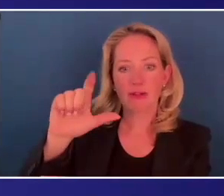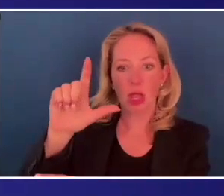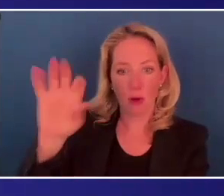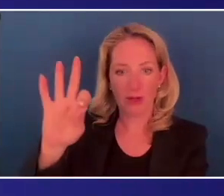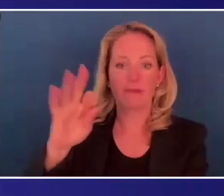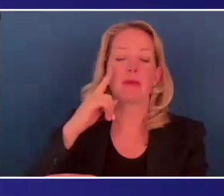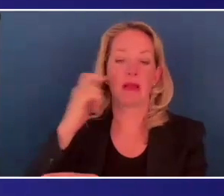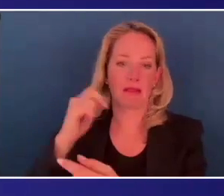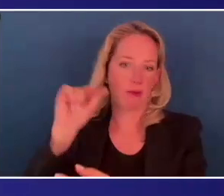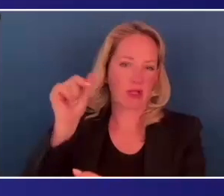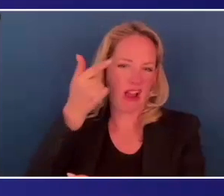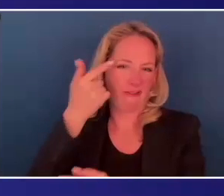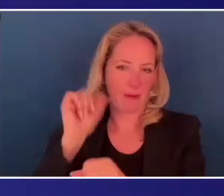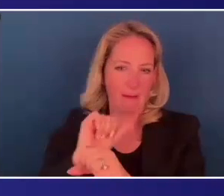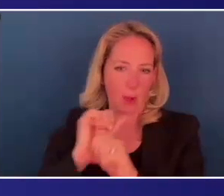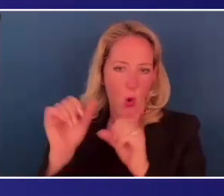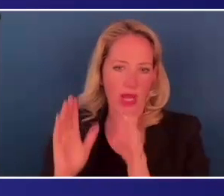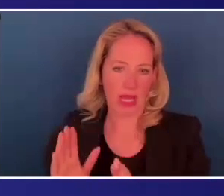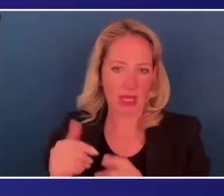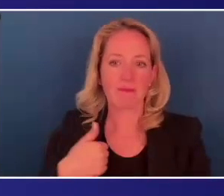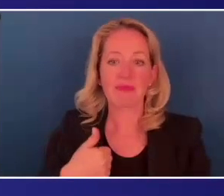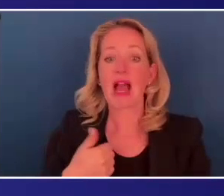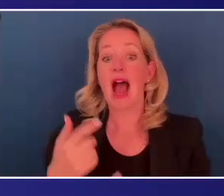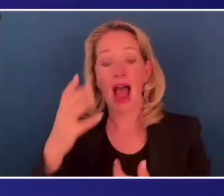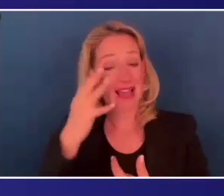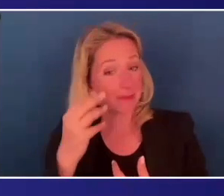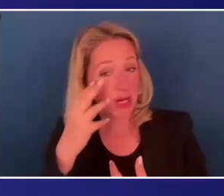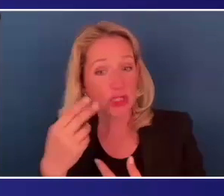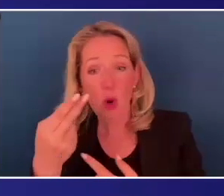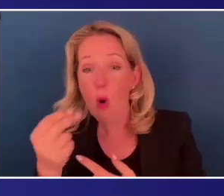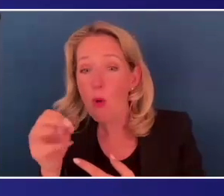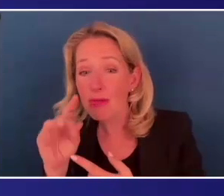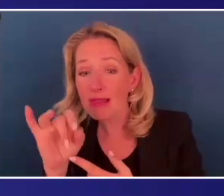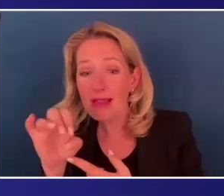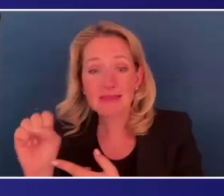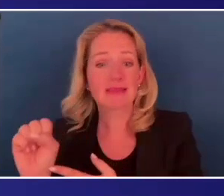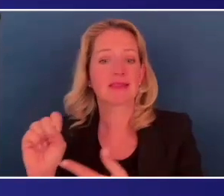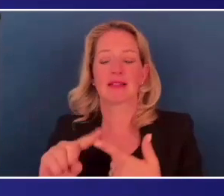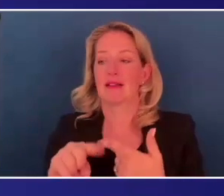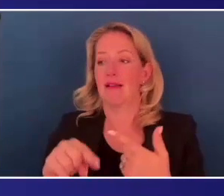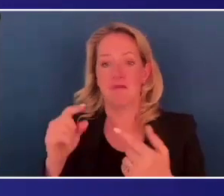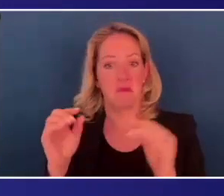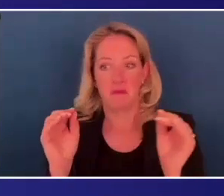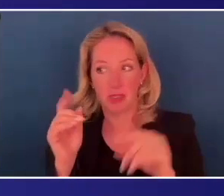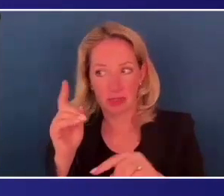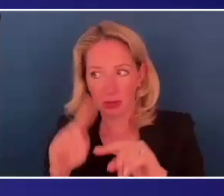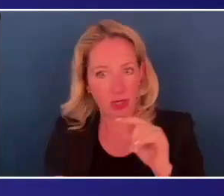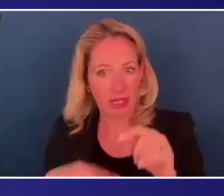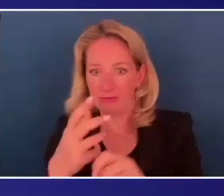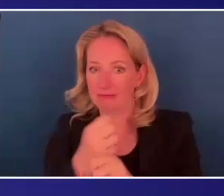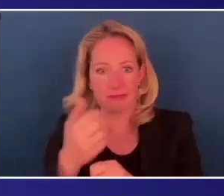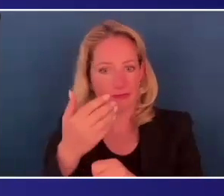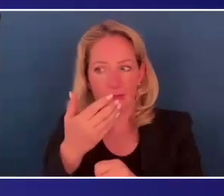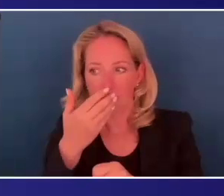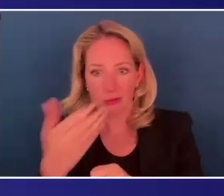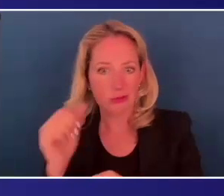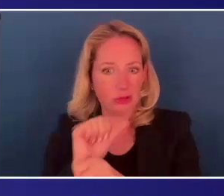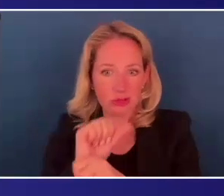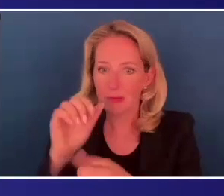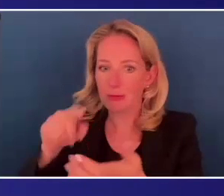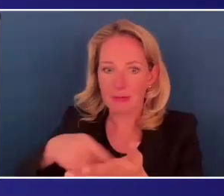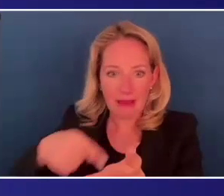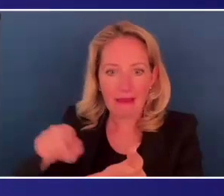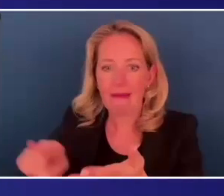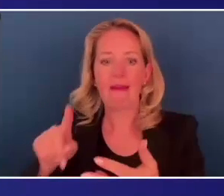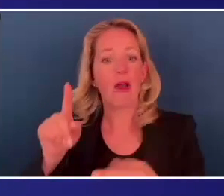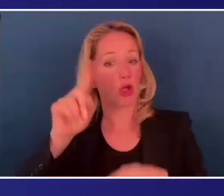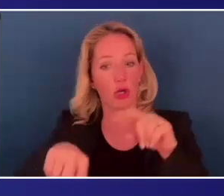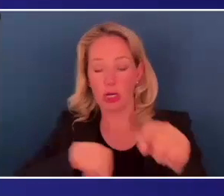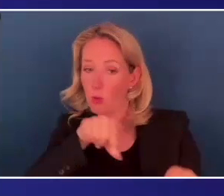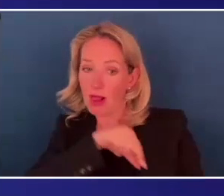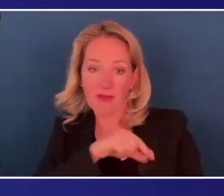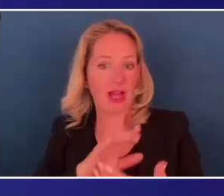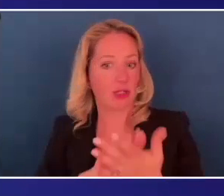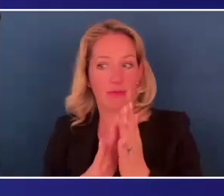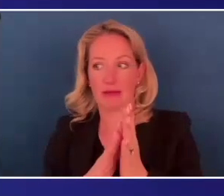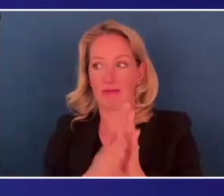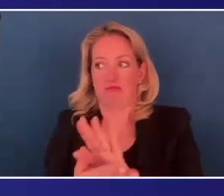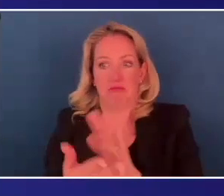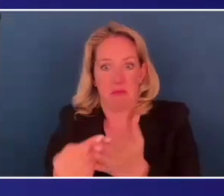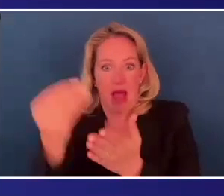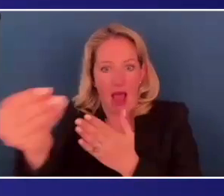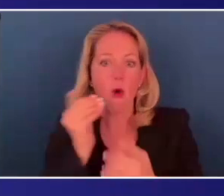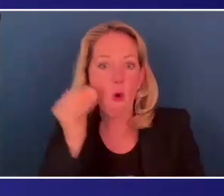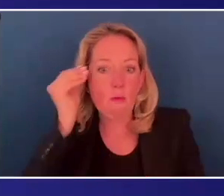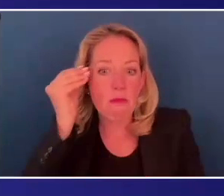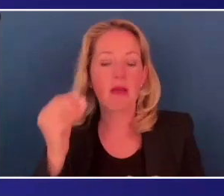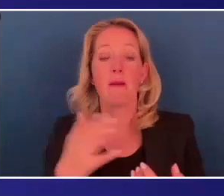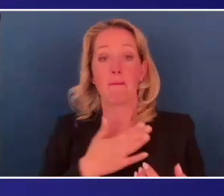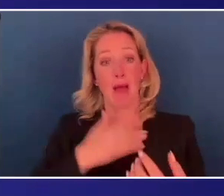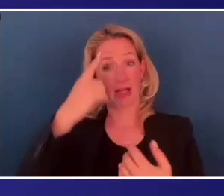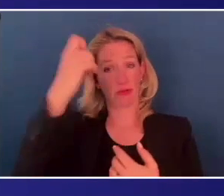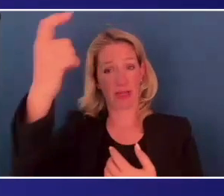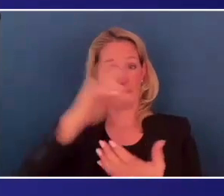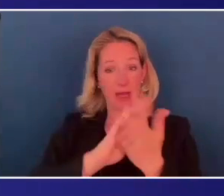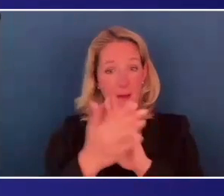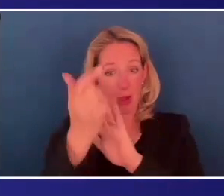I experienced homelessness. I was underemployed. I couldn't qualify to buy a home and I dream of becoming a lawyer, a dream I worked so hard for was stolen from me.